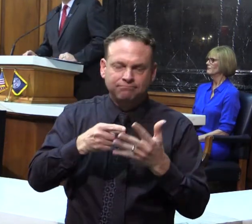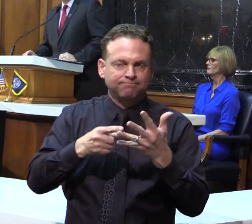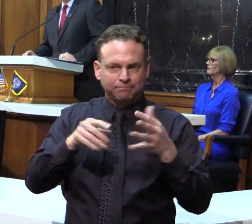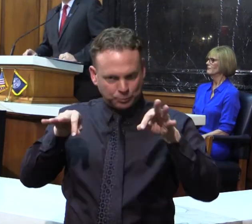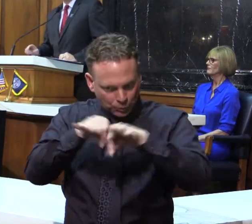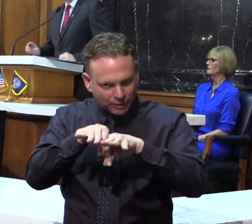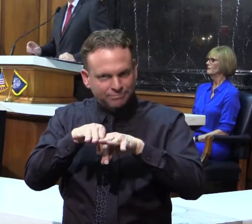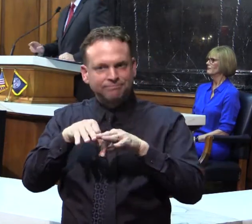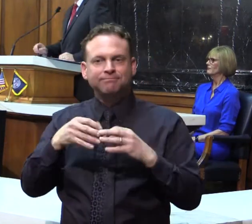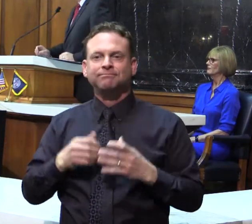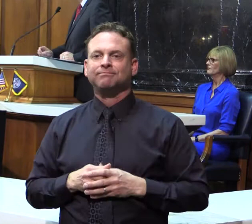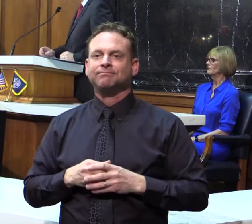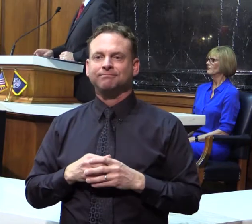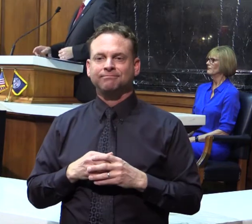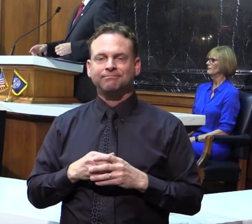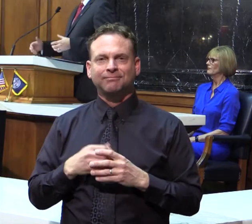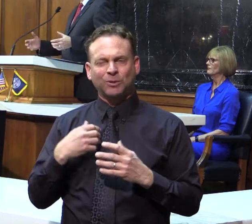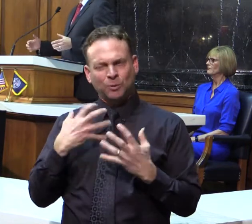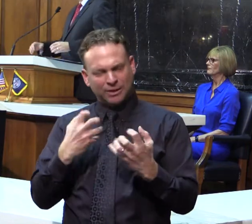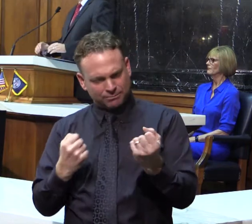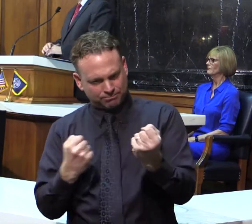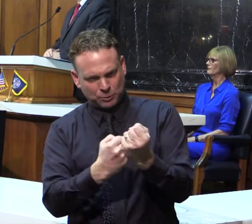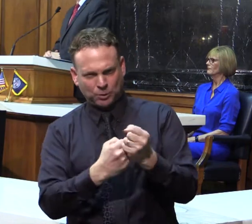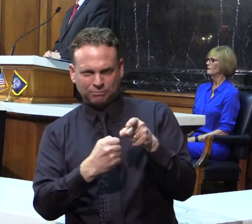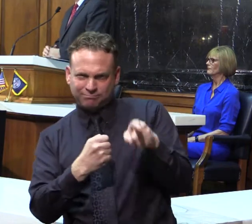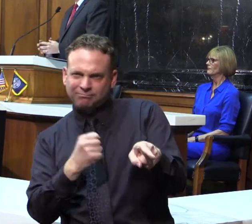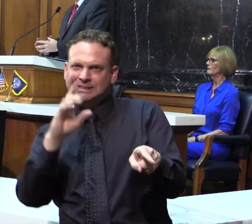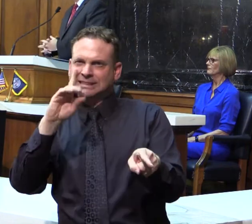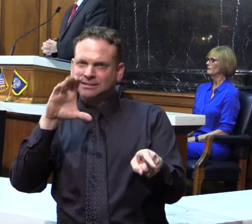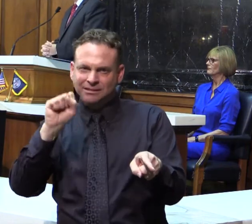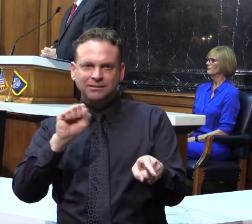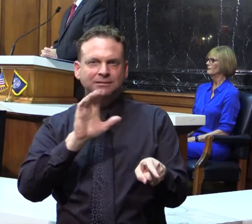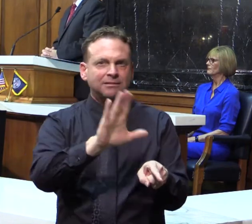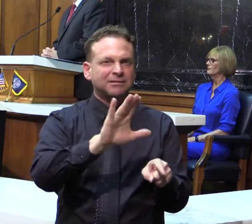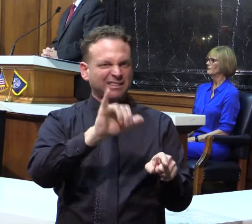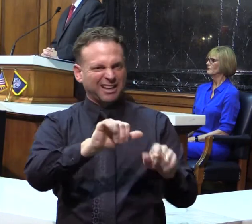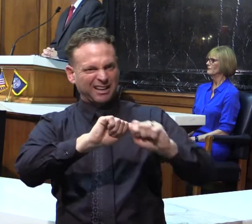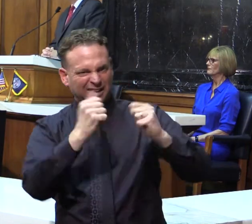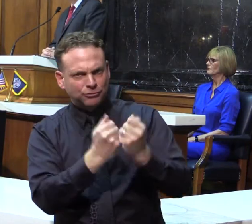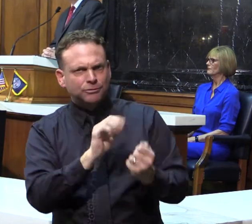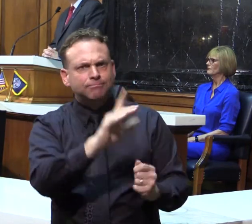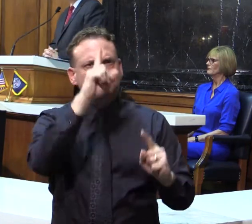I’m delighted that Terry Stigdon is coming on board as our new director … and firmly